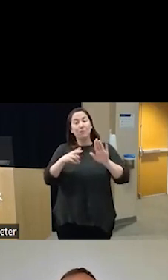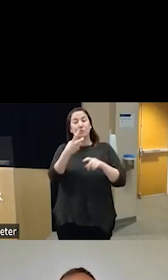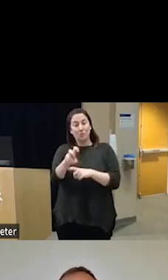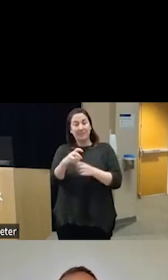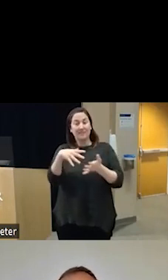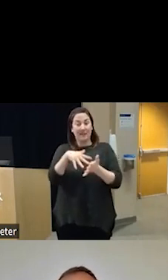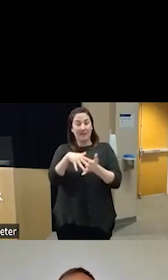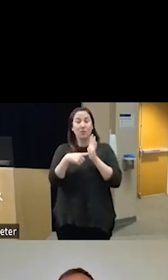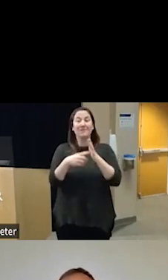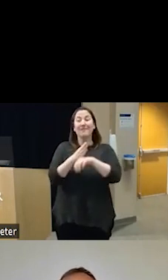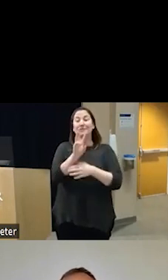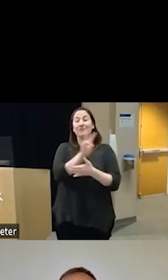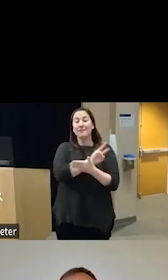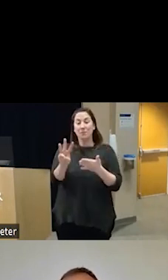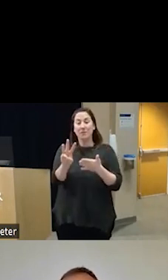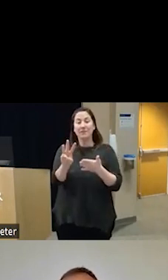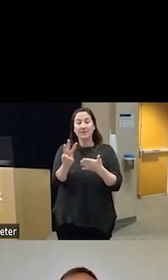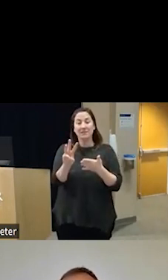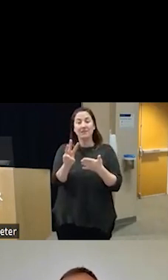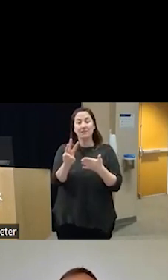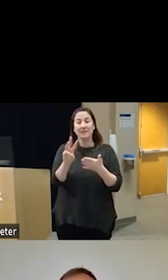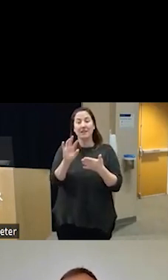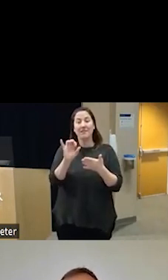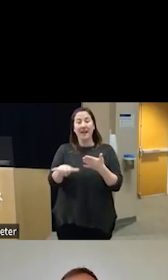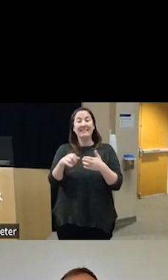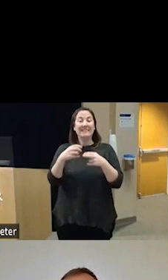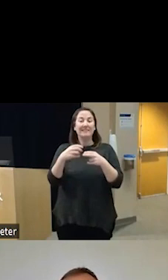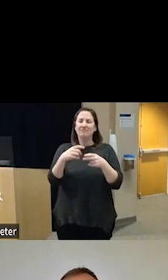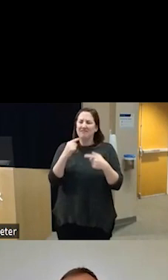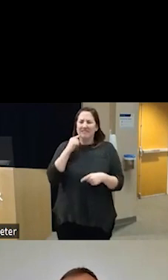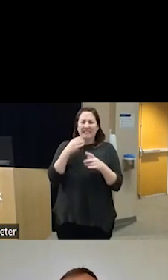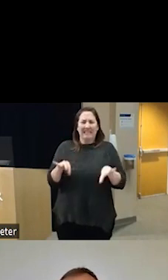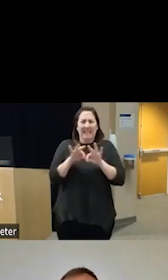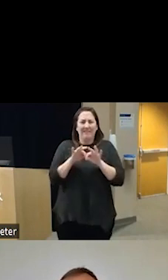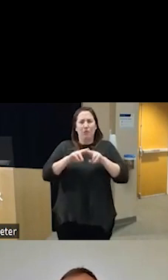six weeks a significant reduction when coming from usual care agents on